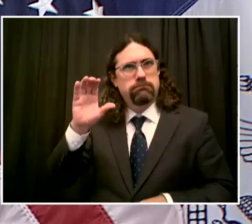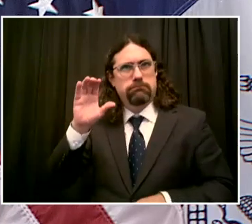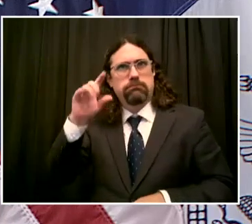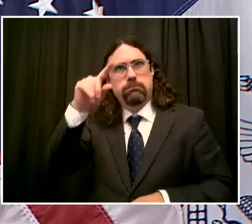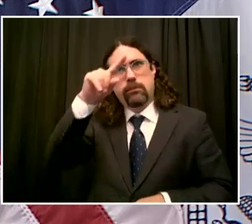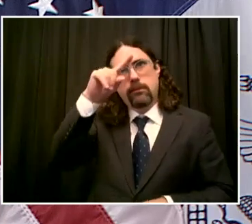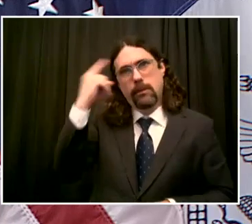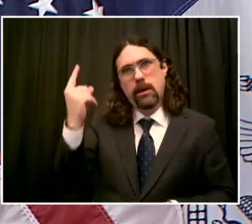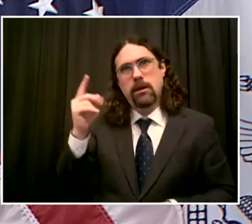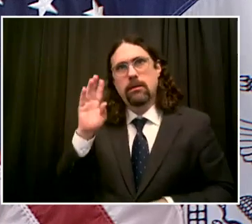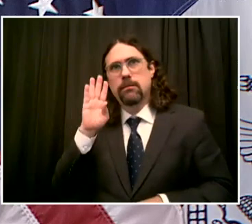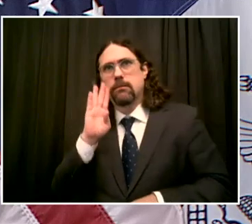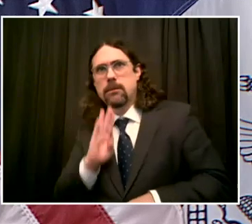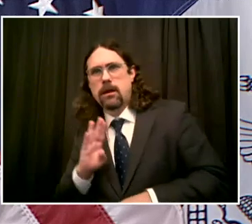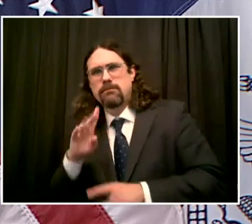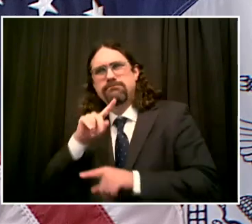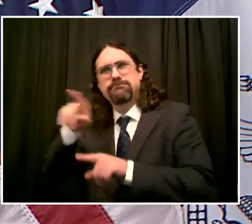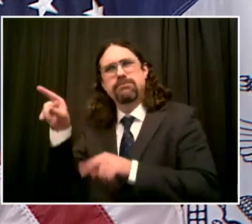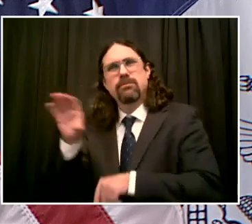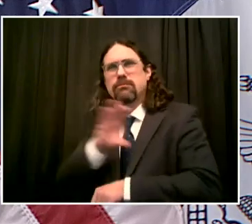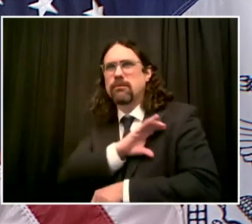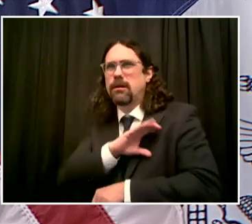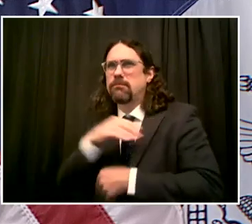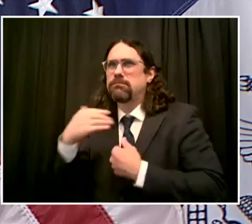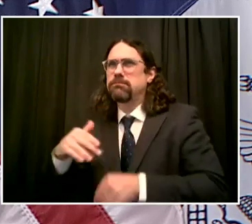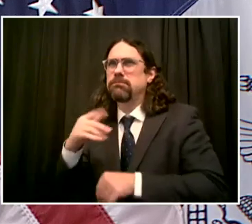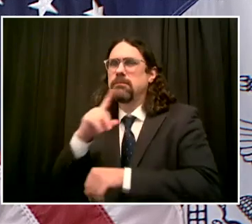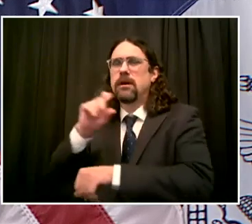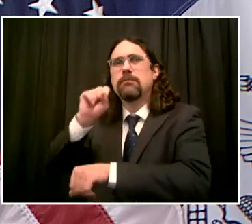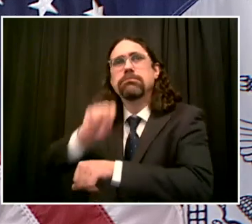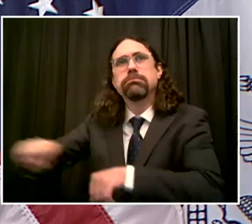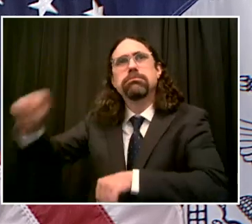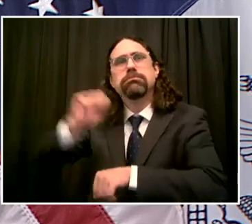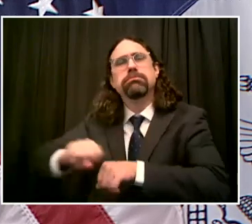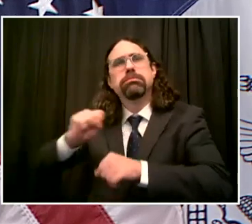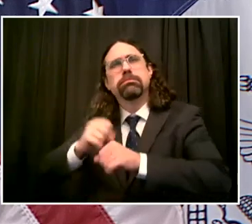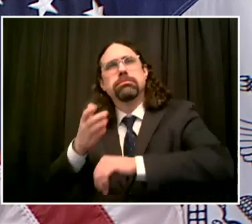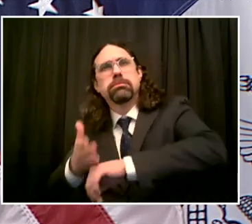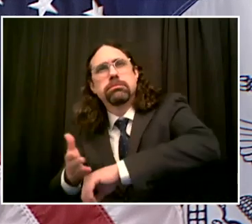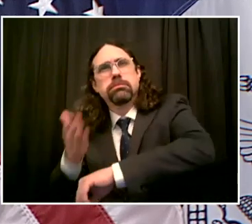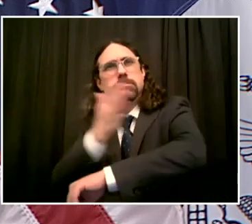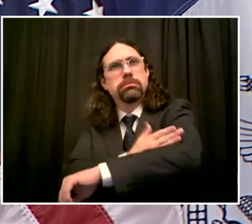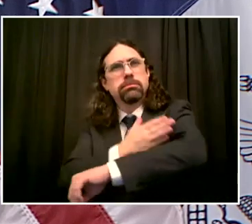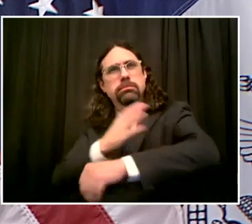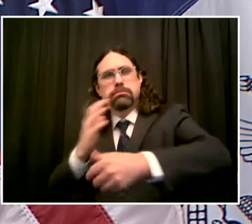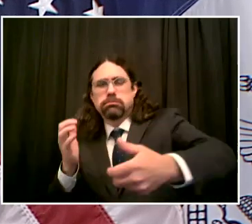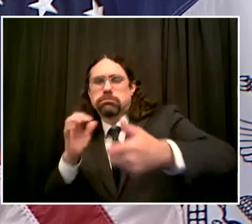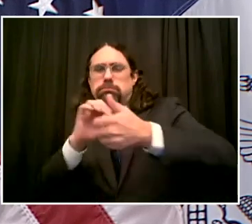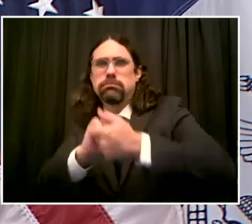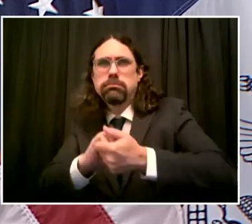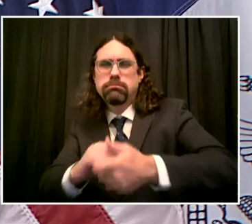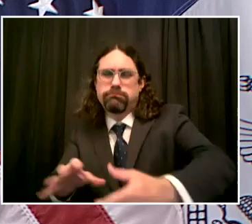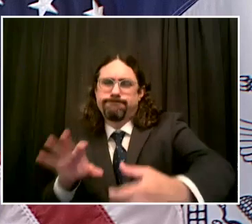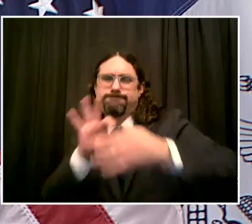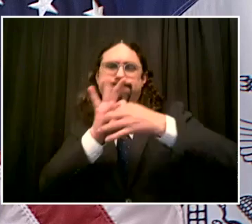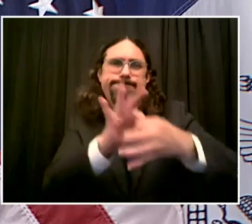OF COLOR. WORKING TO HAVE A BETTER DIFFERENT RELATI WITH OUR COMMUNIEITS. AND THE VAST MAJIORTY OF THE